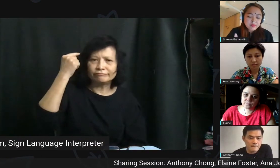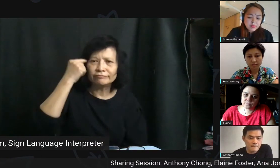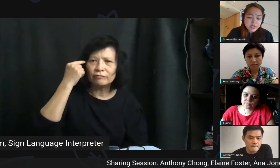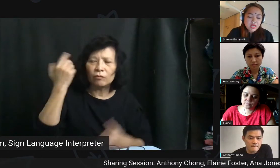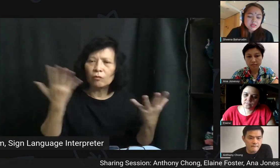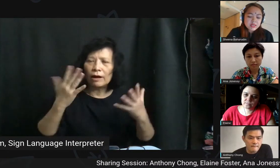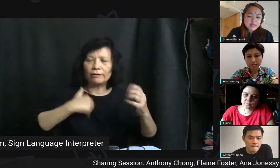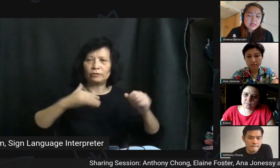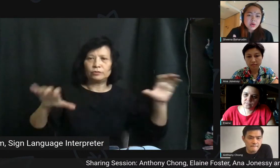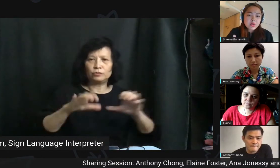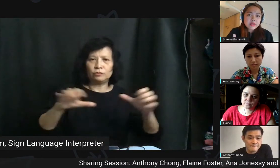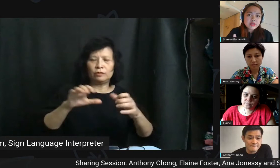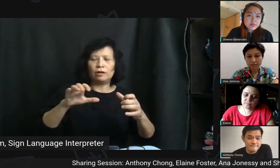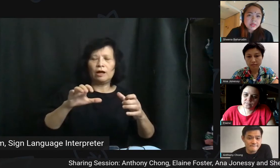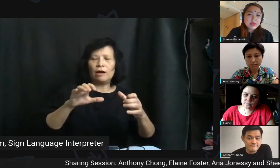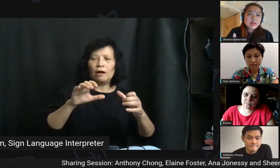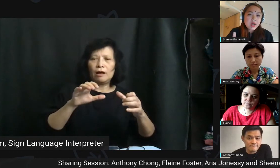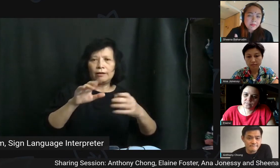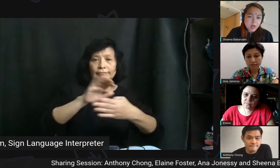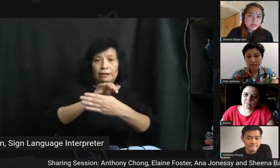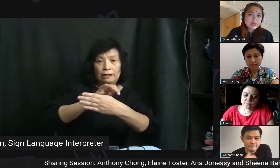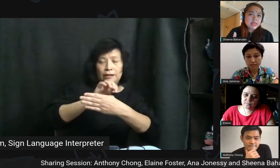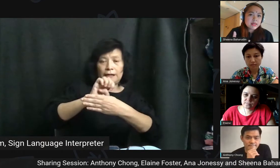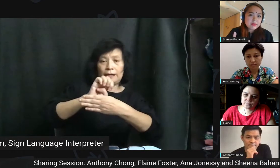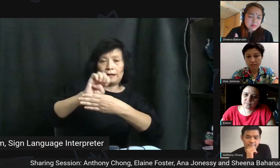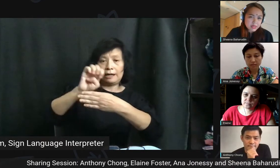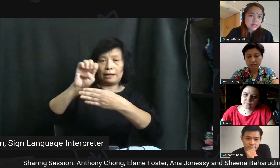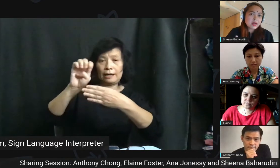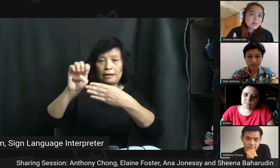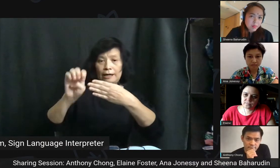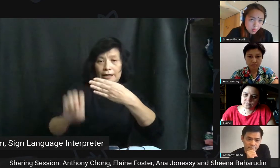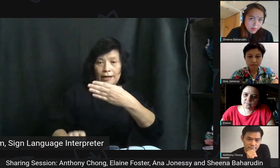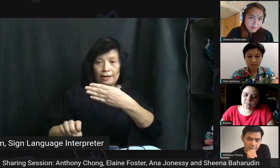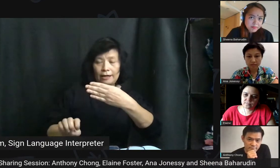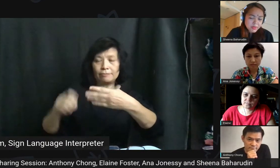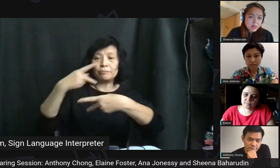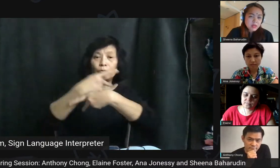product is going to be a multimedia poem.